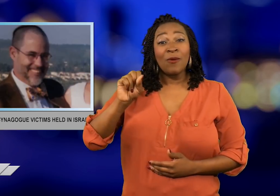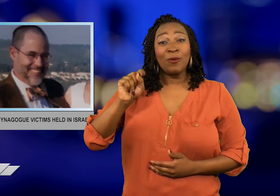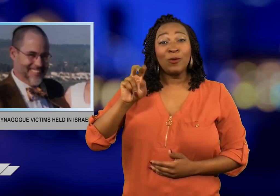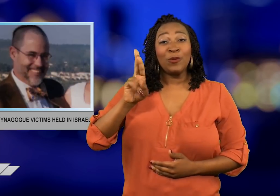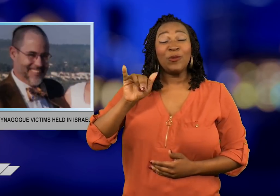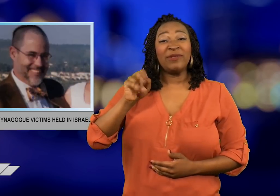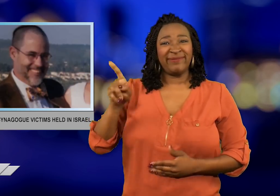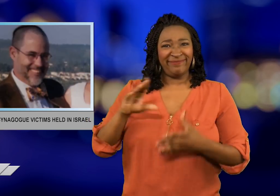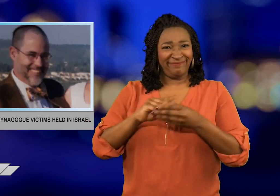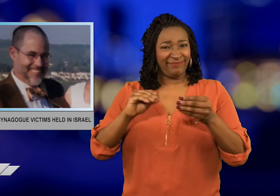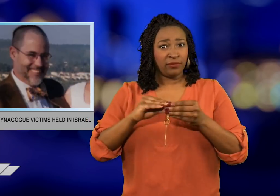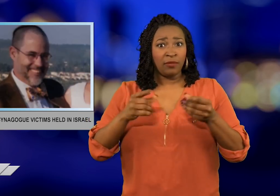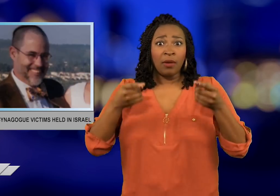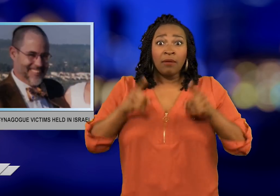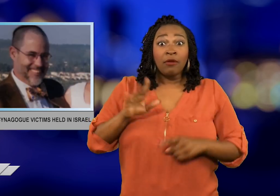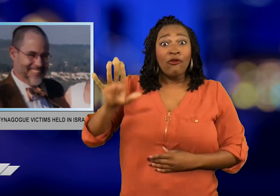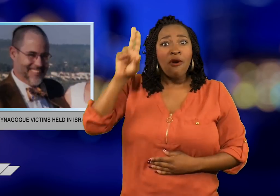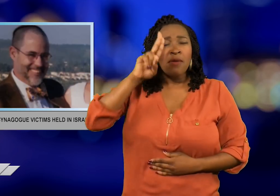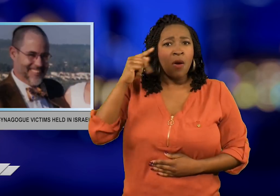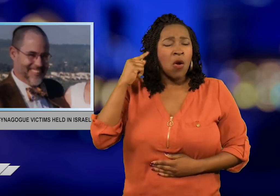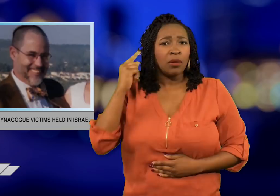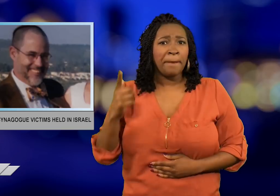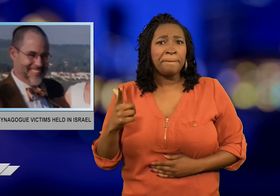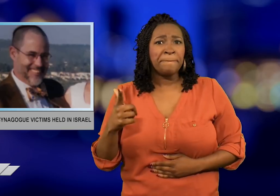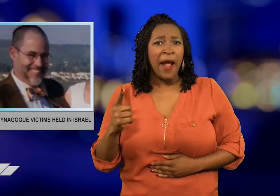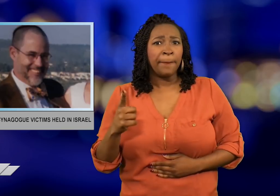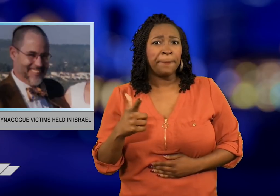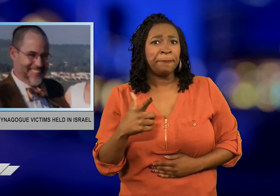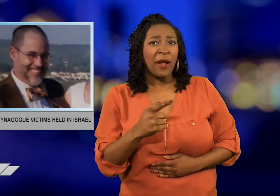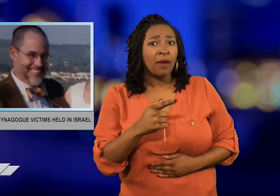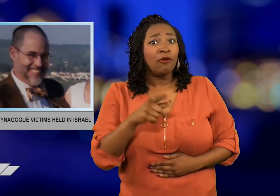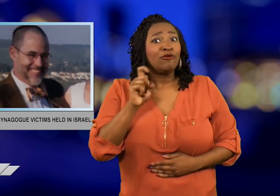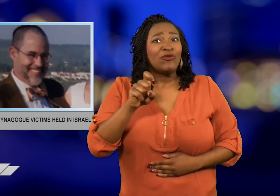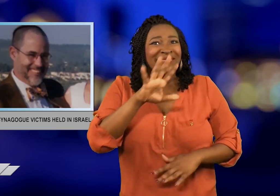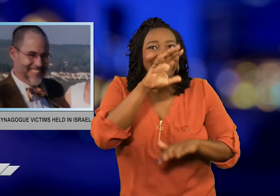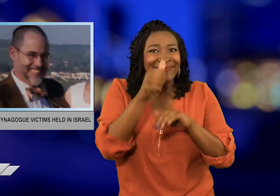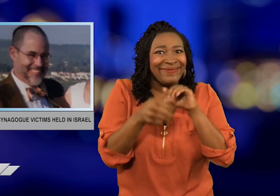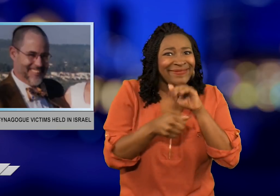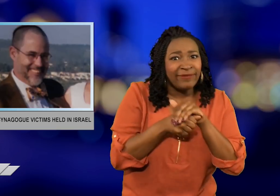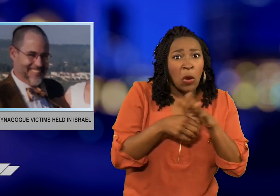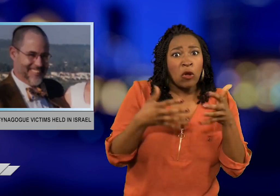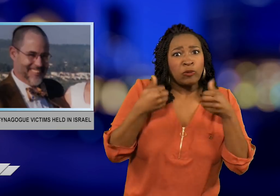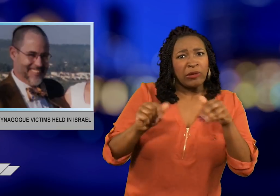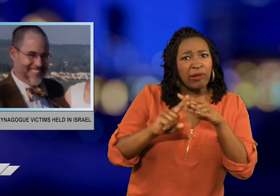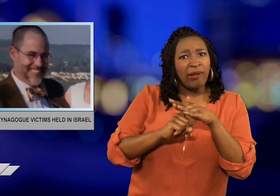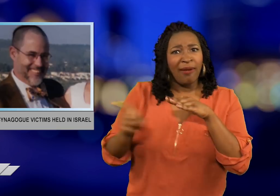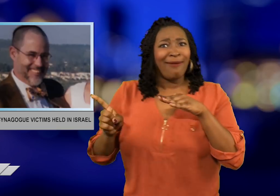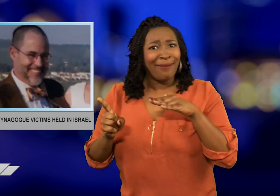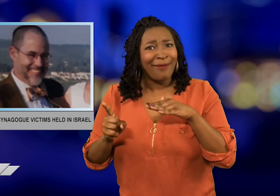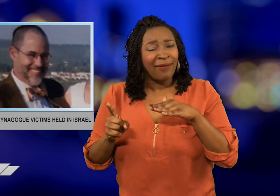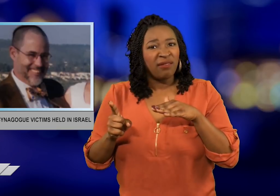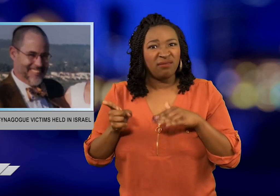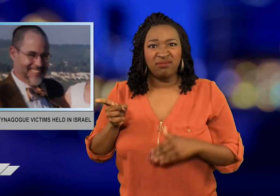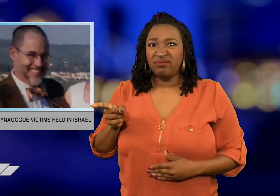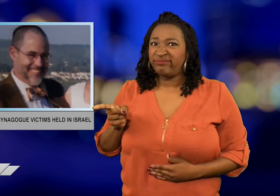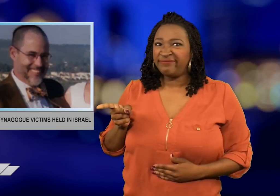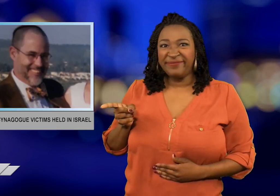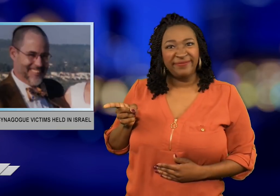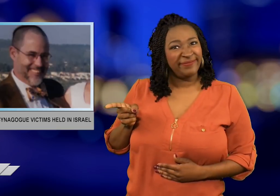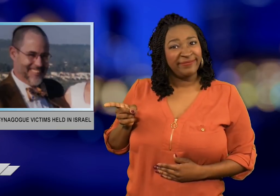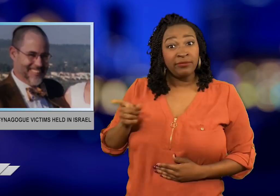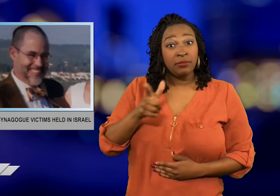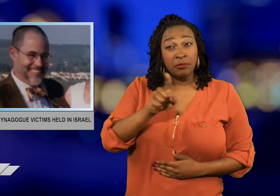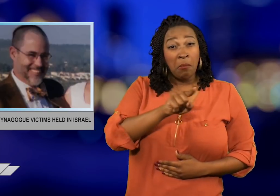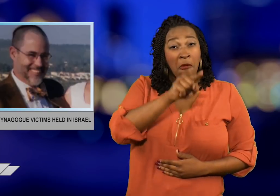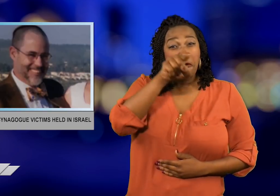Ostrin says when his uncle heard the shots, instead of hiding or trying to escape, he